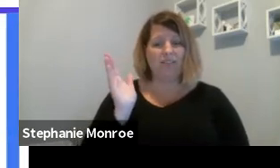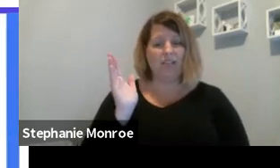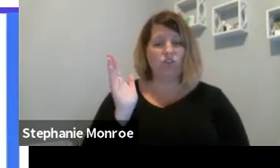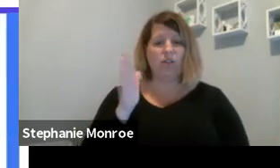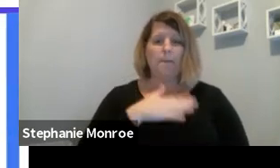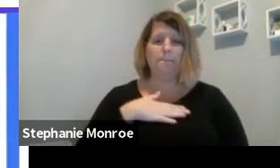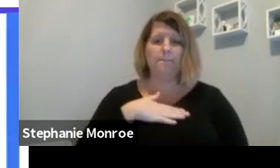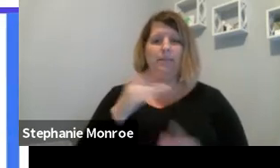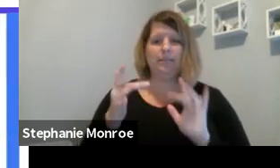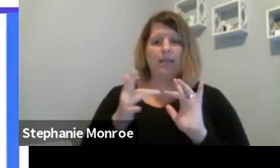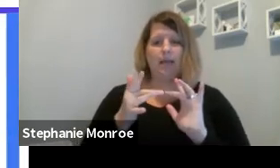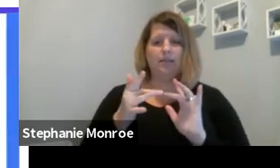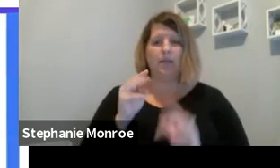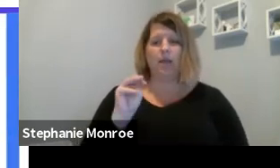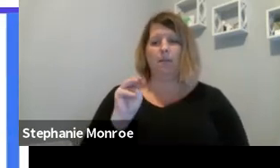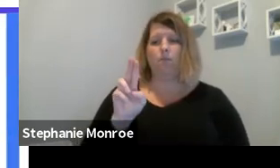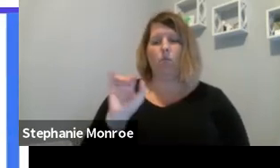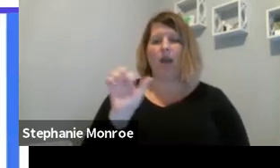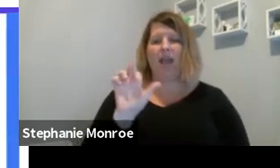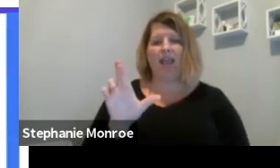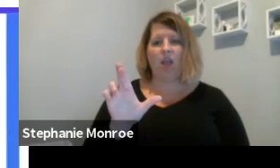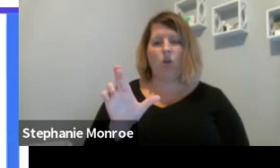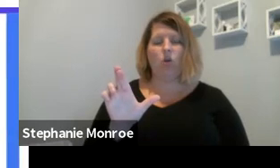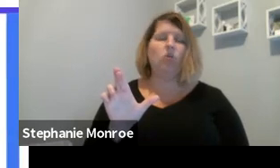please contact MUJER at contactus@mujerfla.org.